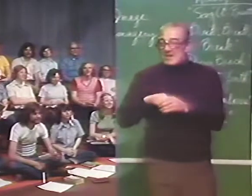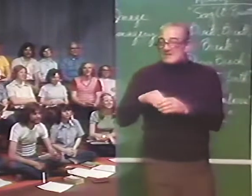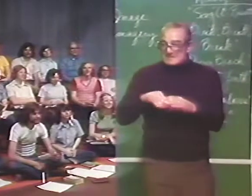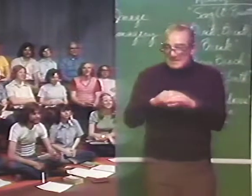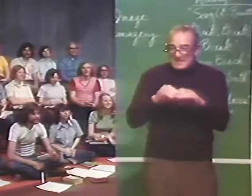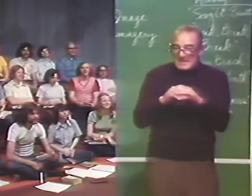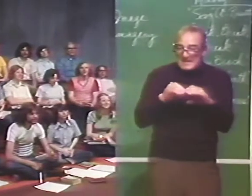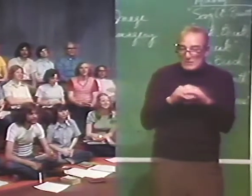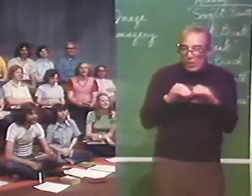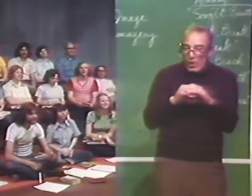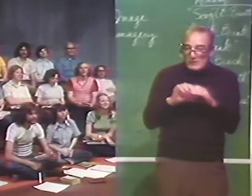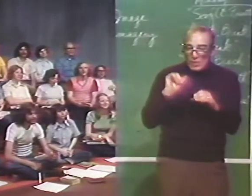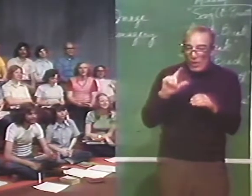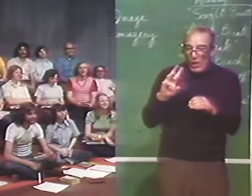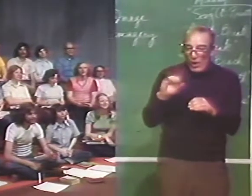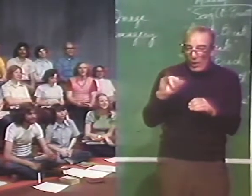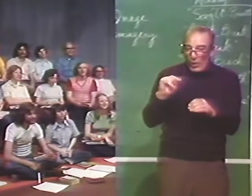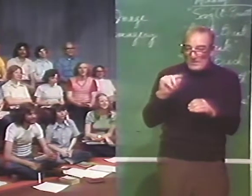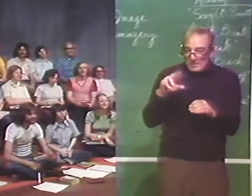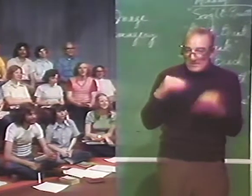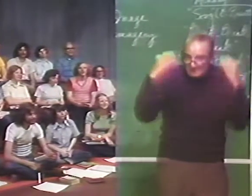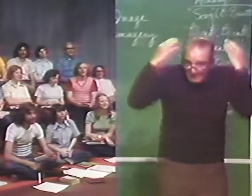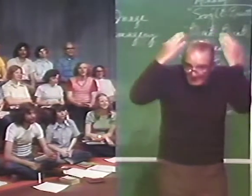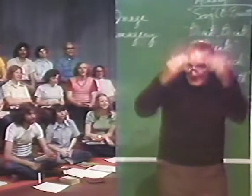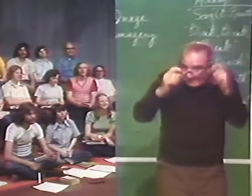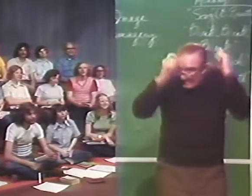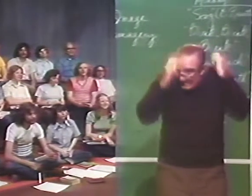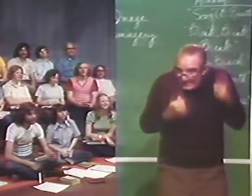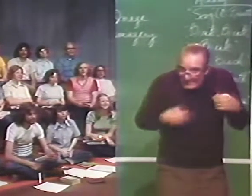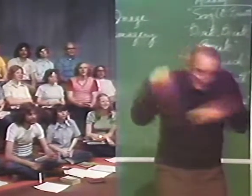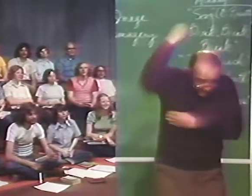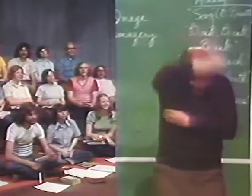YOU'VE BEEN INDOORS ALL WINTER.